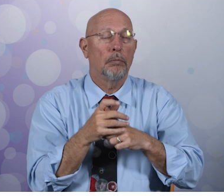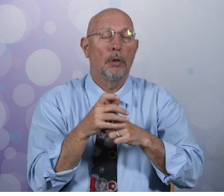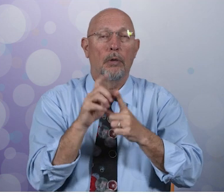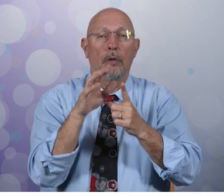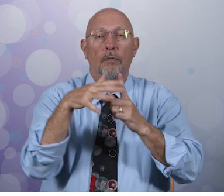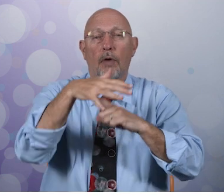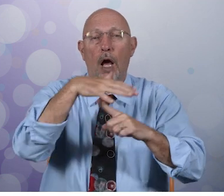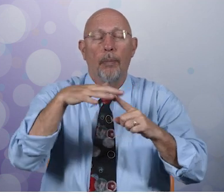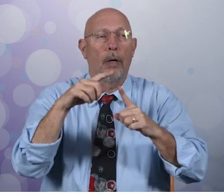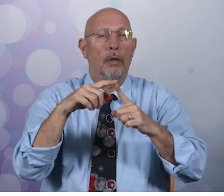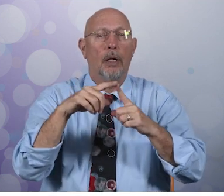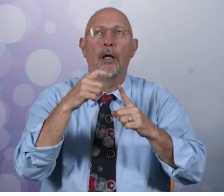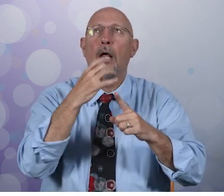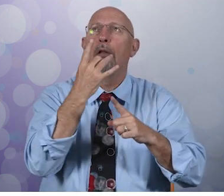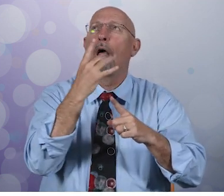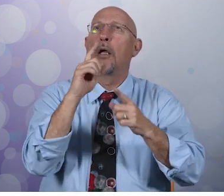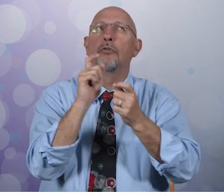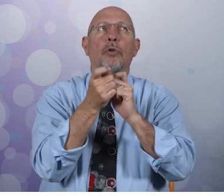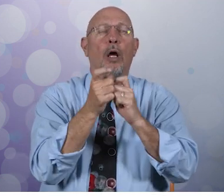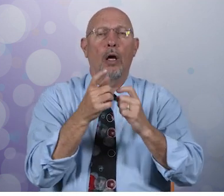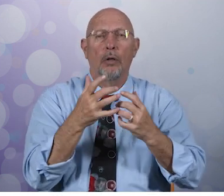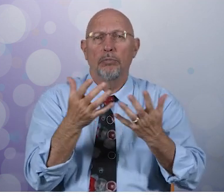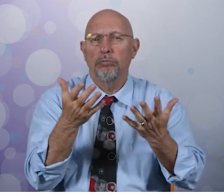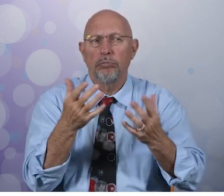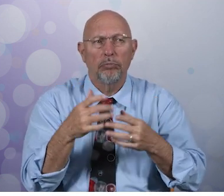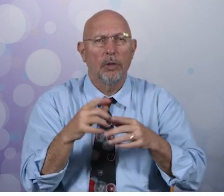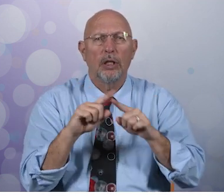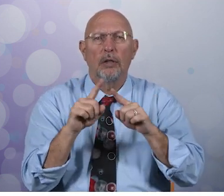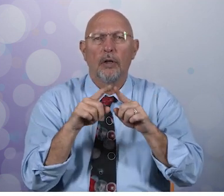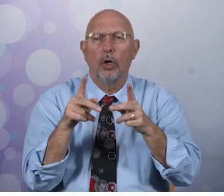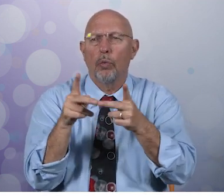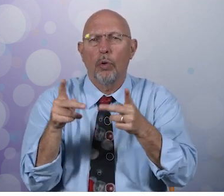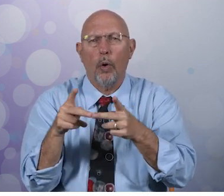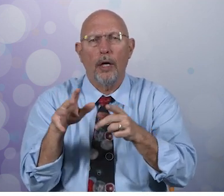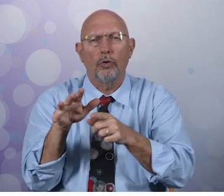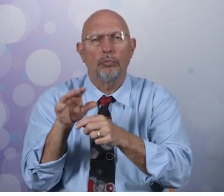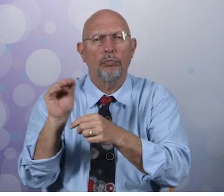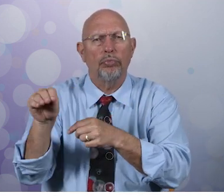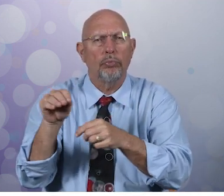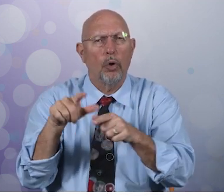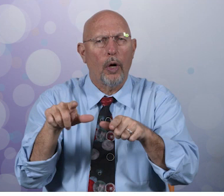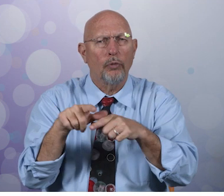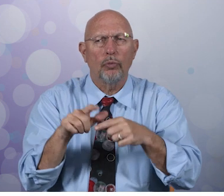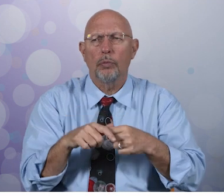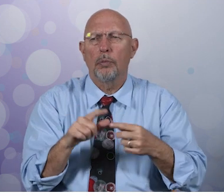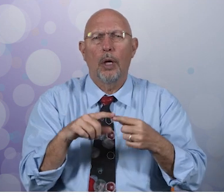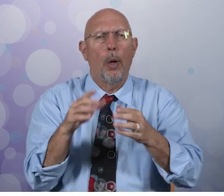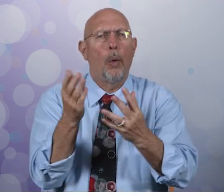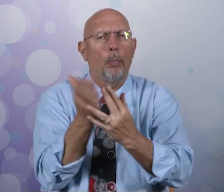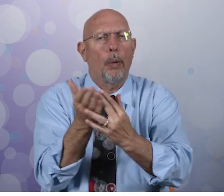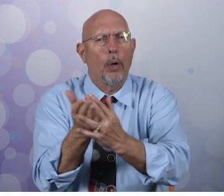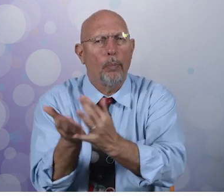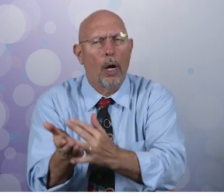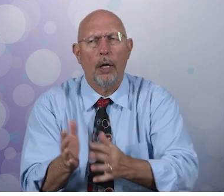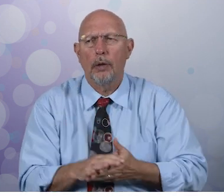So different lighting, possibly different location, frequent breaks, seating and positioning options,